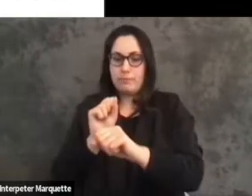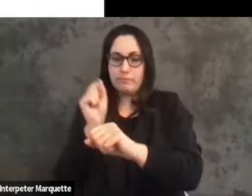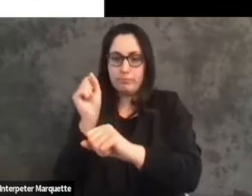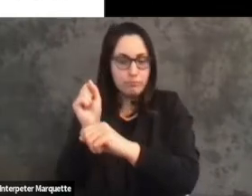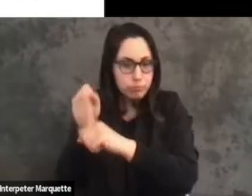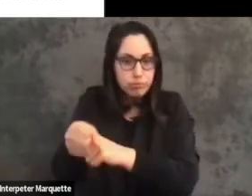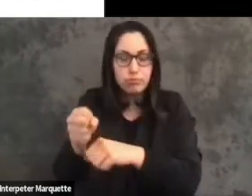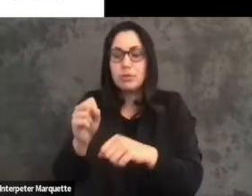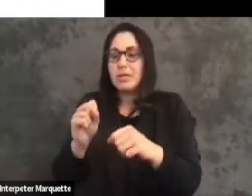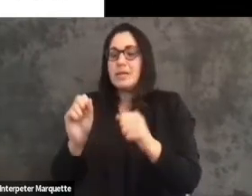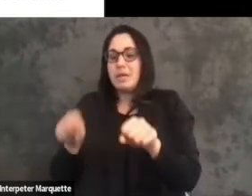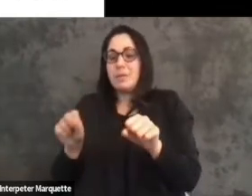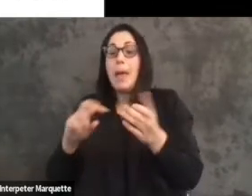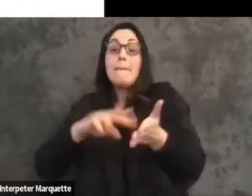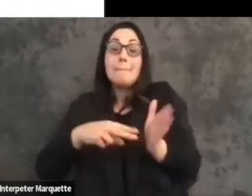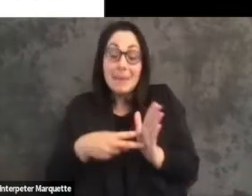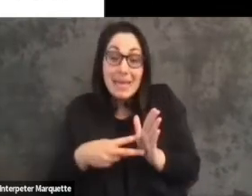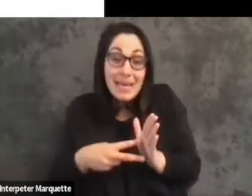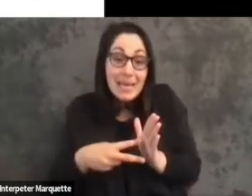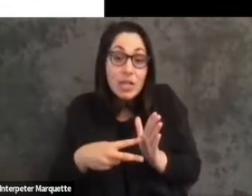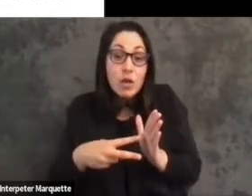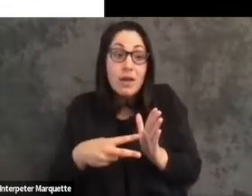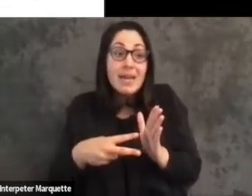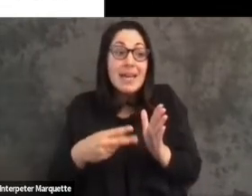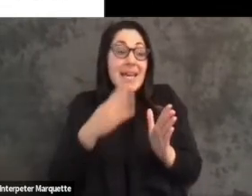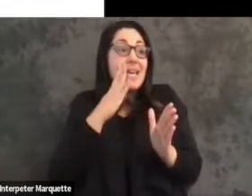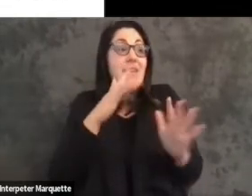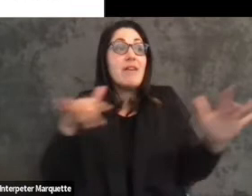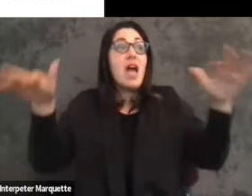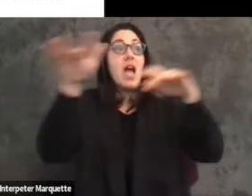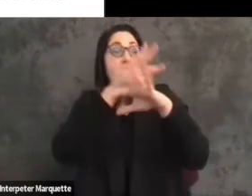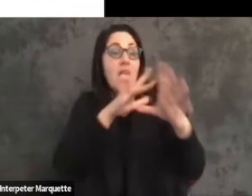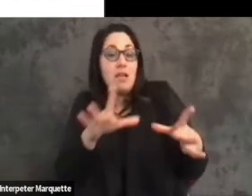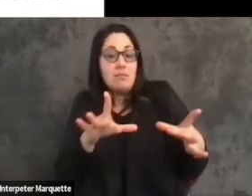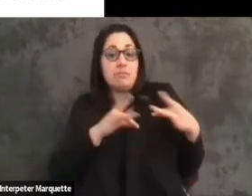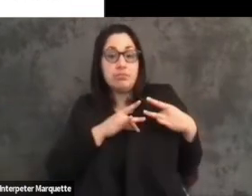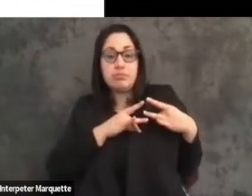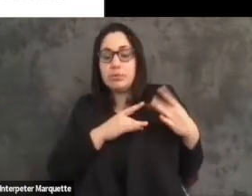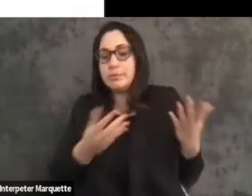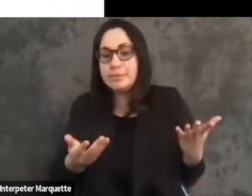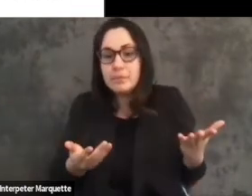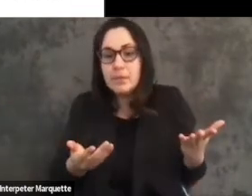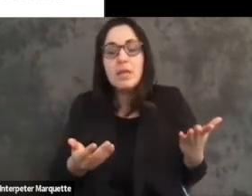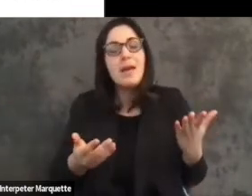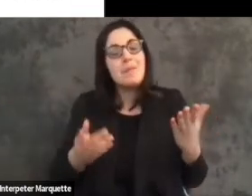T cell counts are less likely to develop a robust neutralizing response, that doesn't